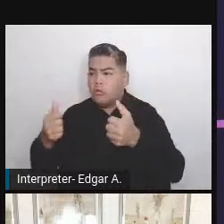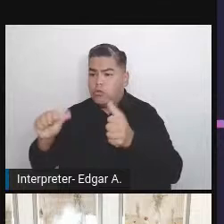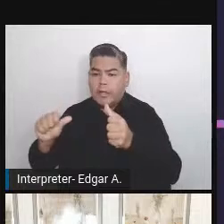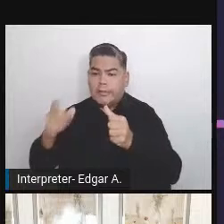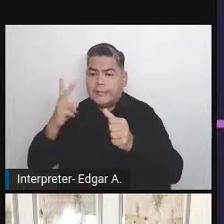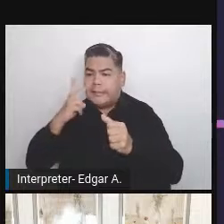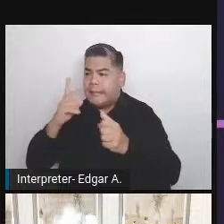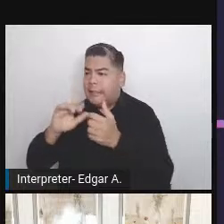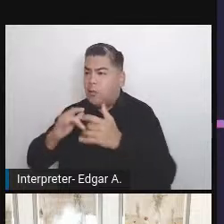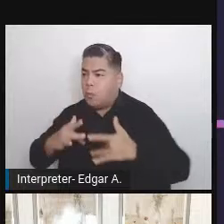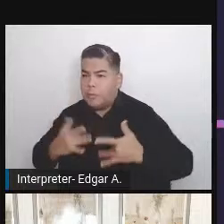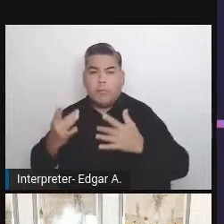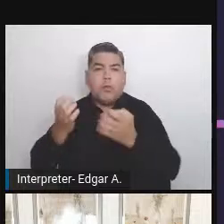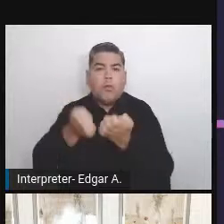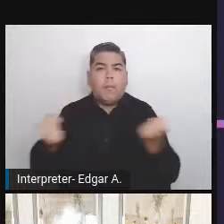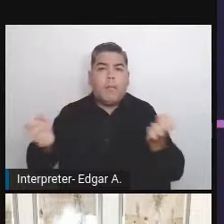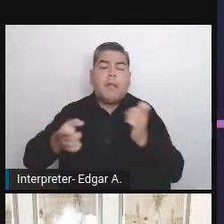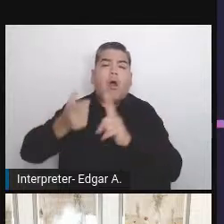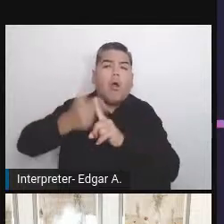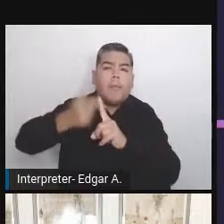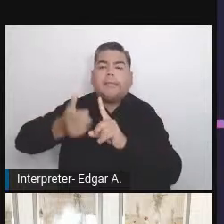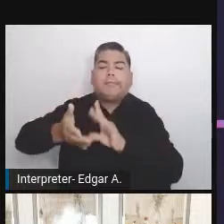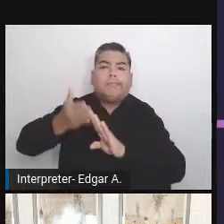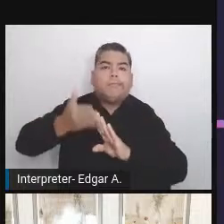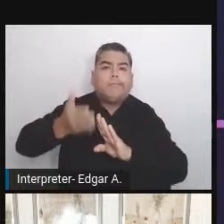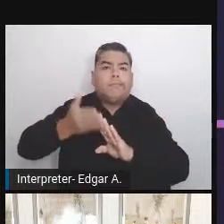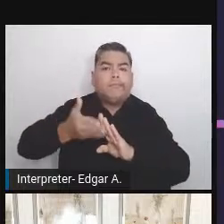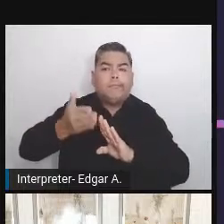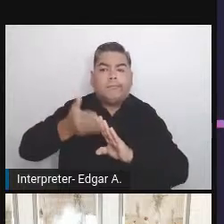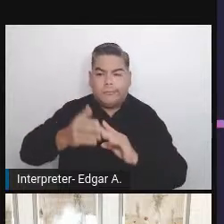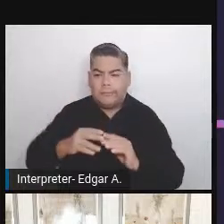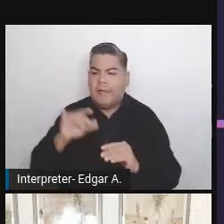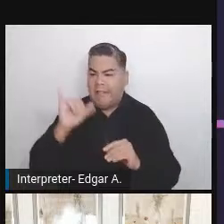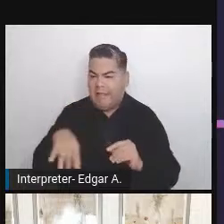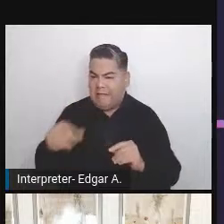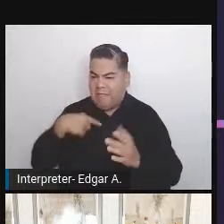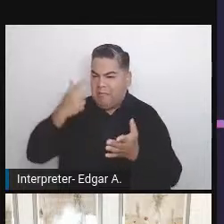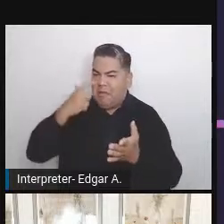trying to get people from the workplace